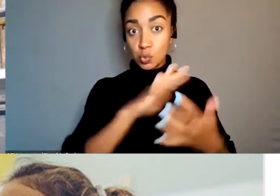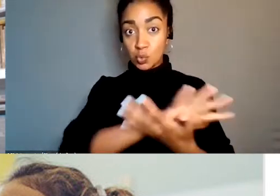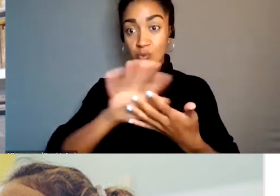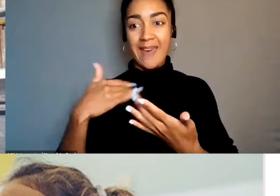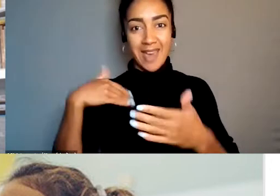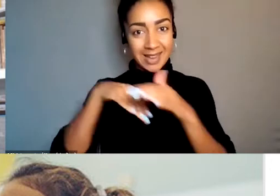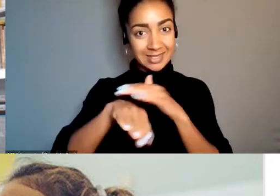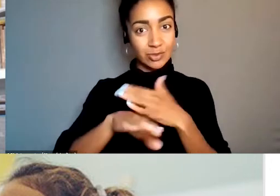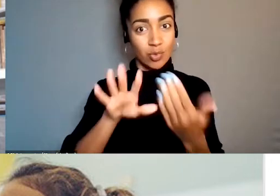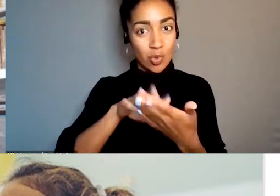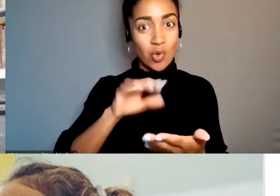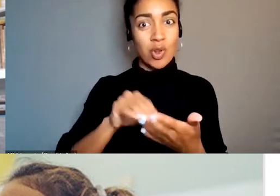And I just like to emphasize here that it's important that we continue to work with girls